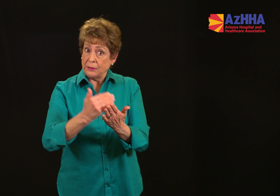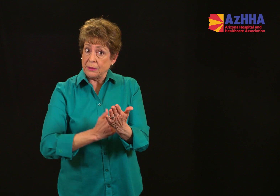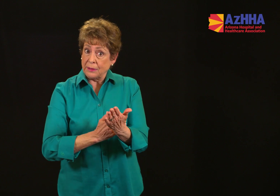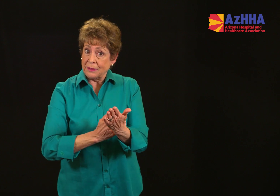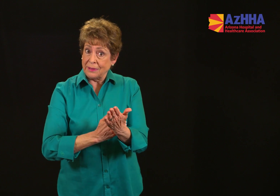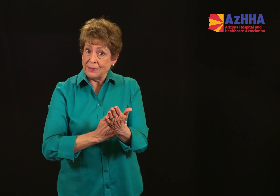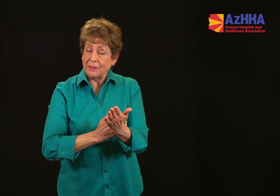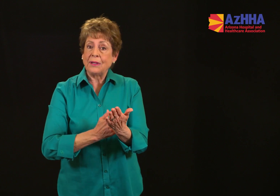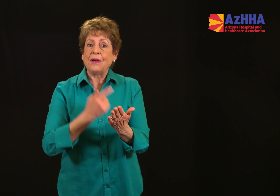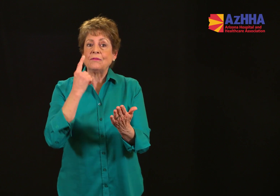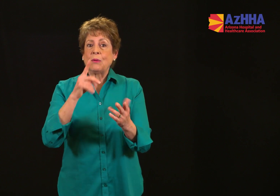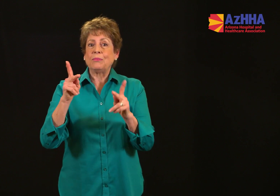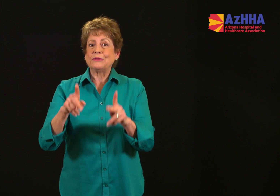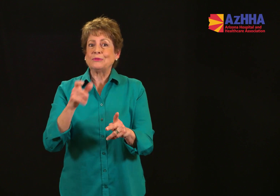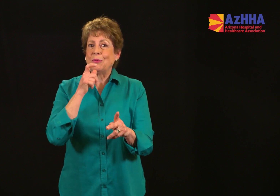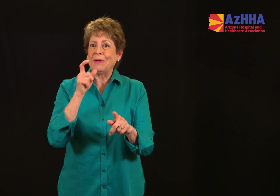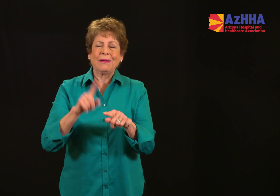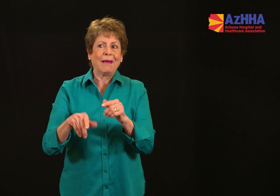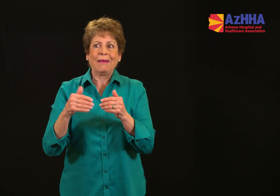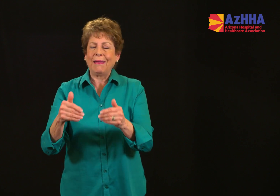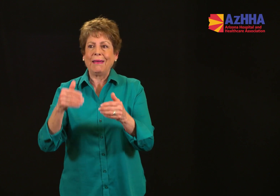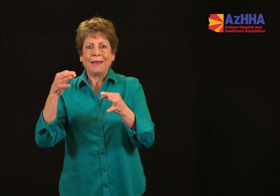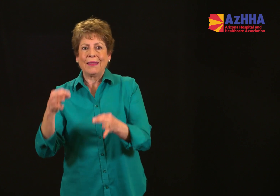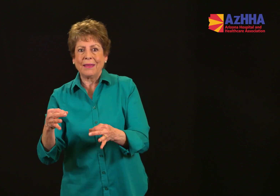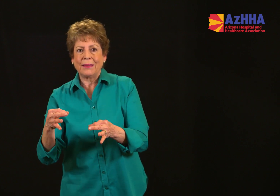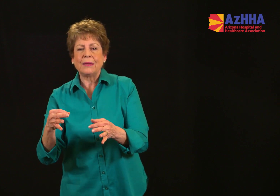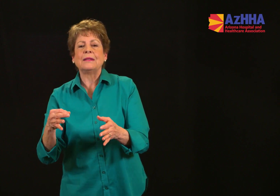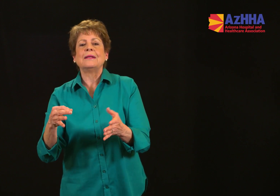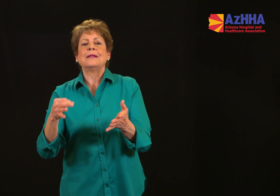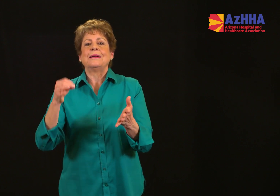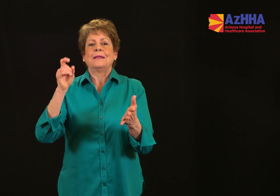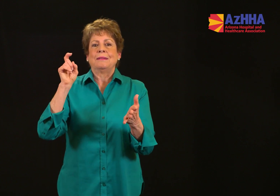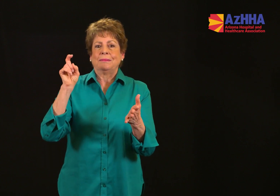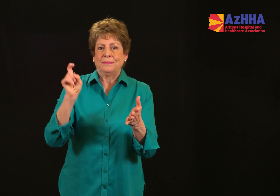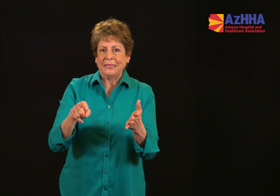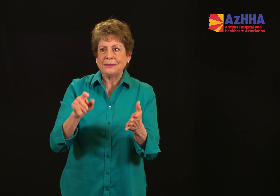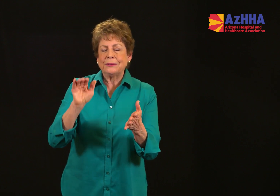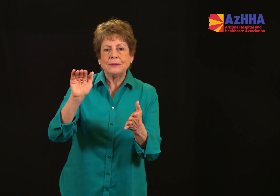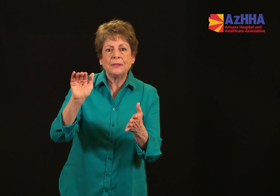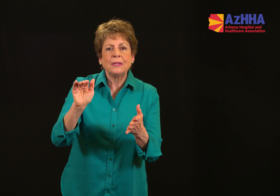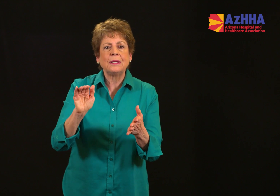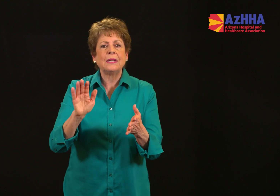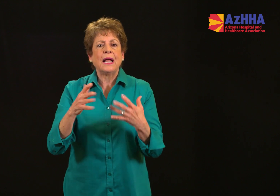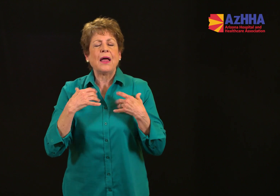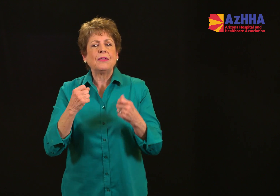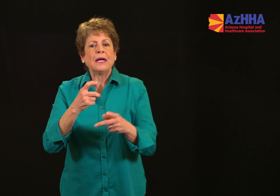Changes to the form for an incapacitated individual can also be requested through the healthcare provider